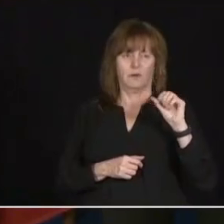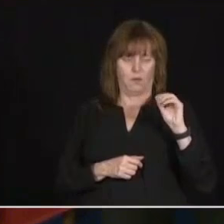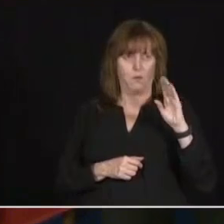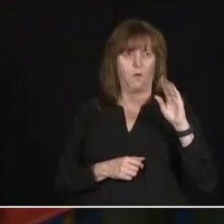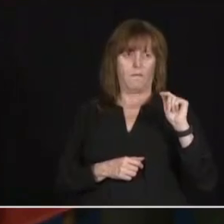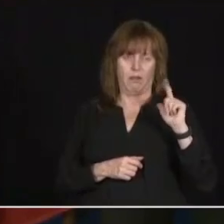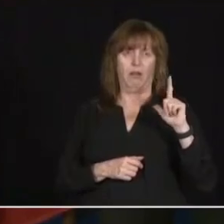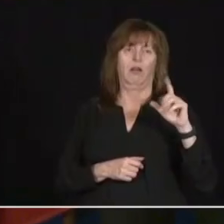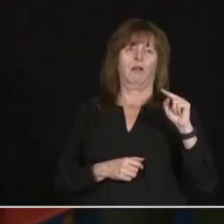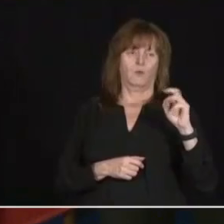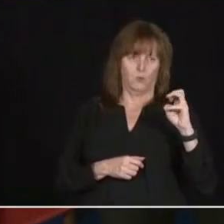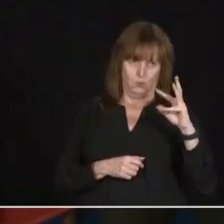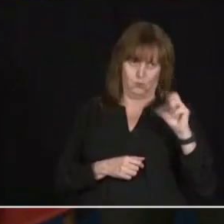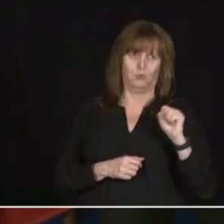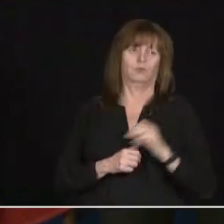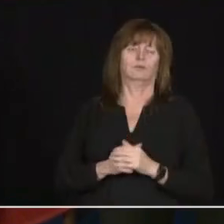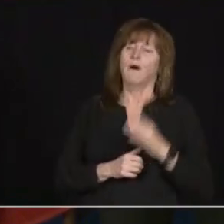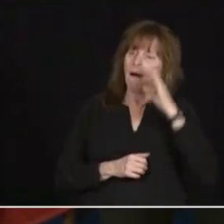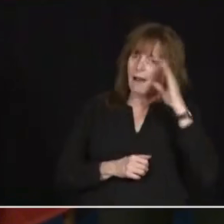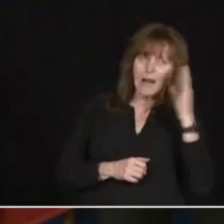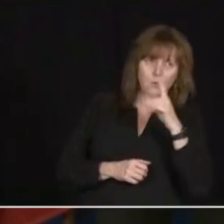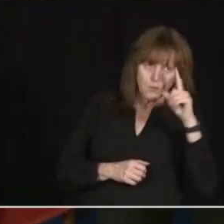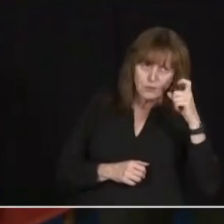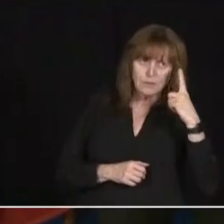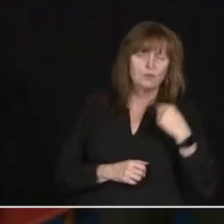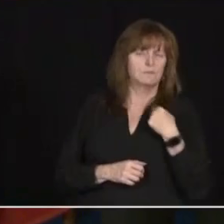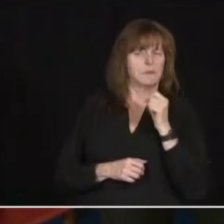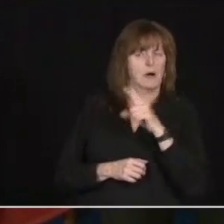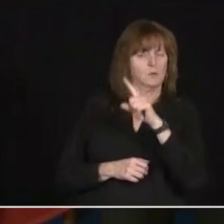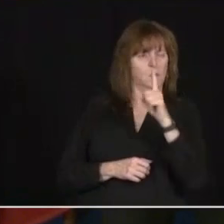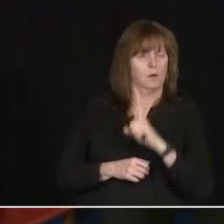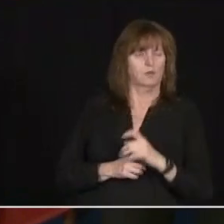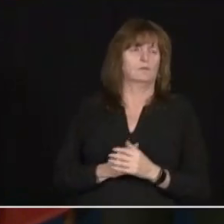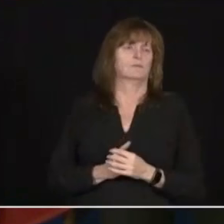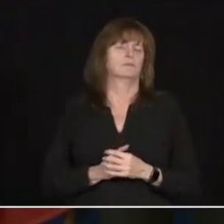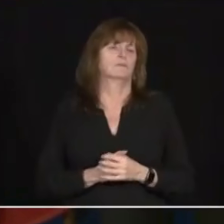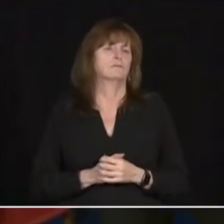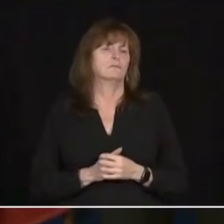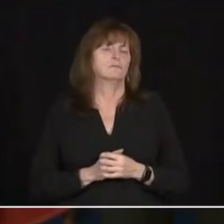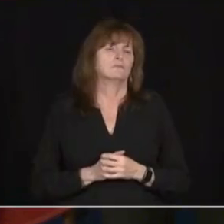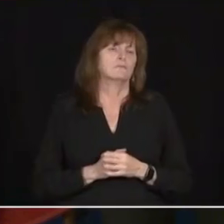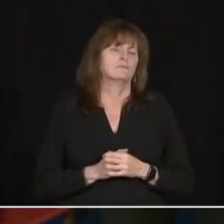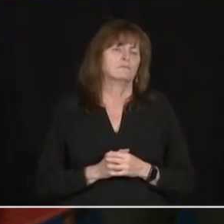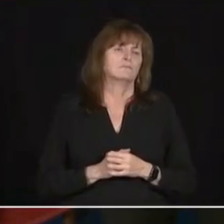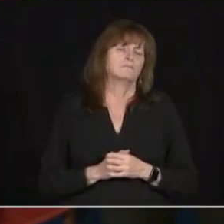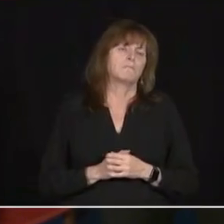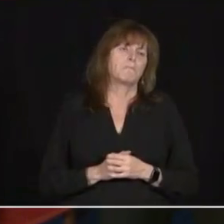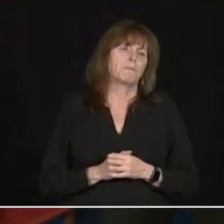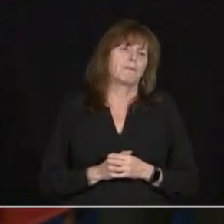Next question comes from Travis from Global News. Please go ahead. Hi, there, Premier.